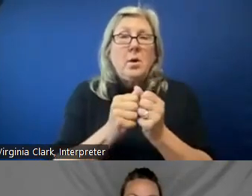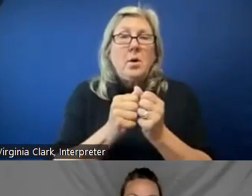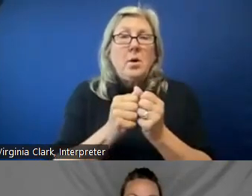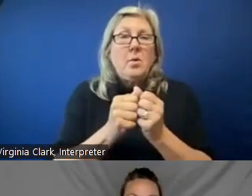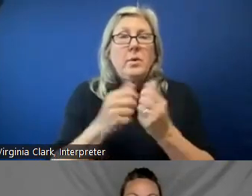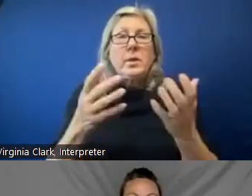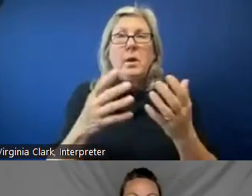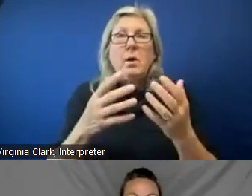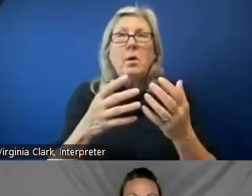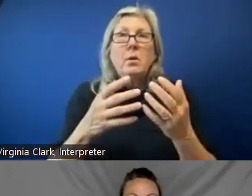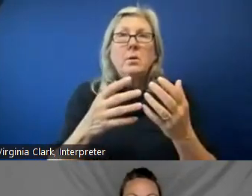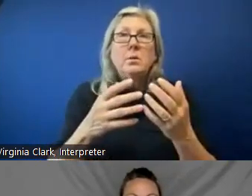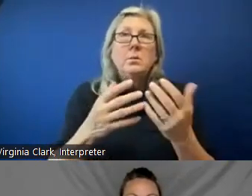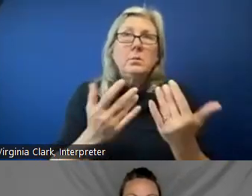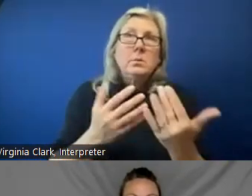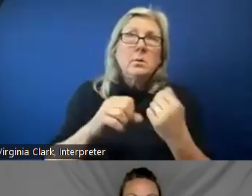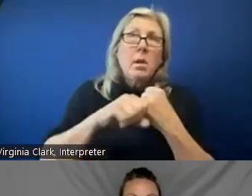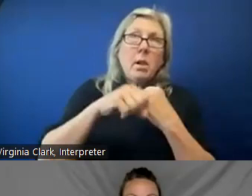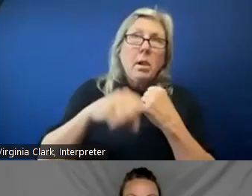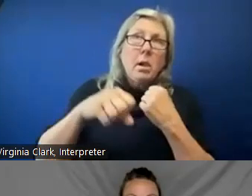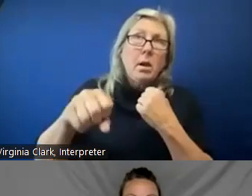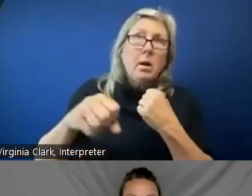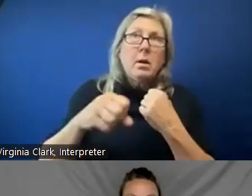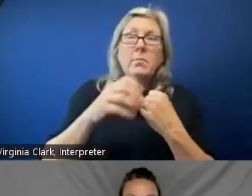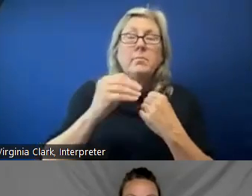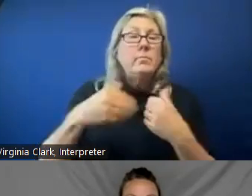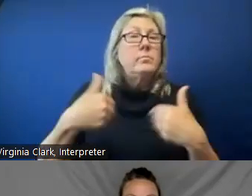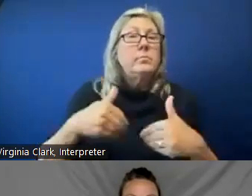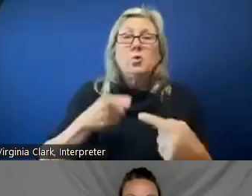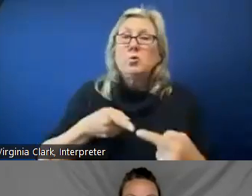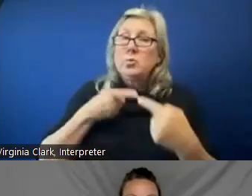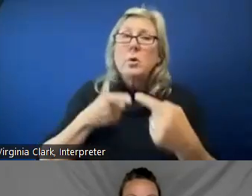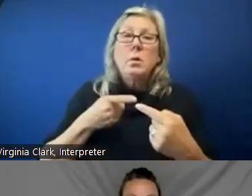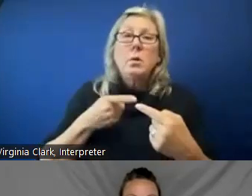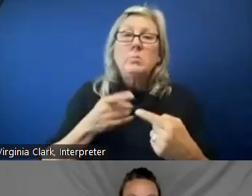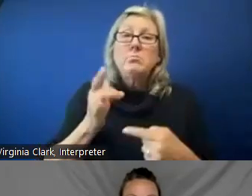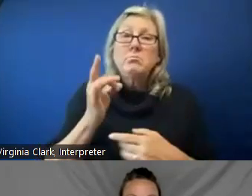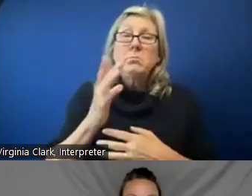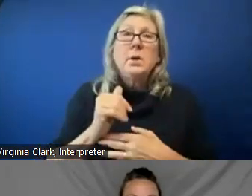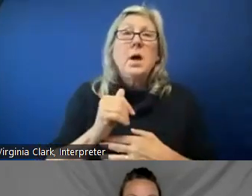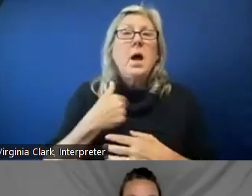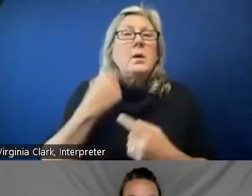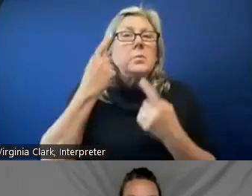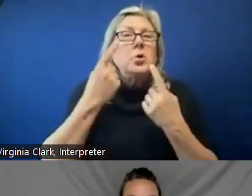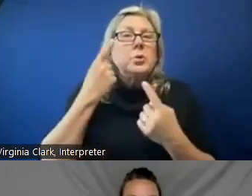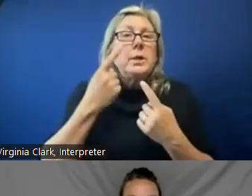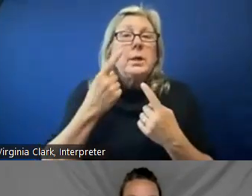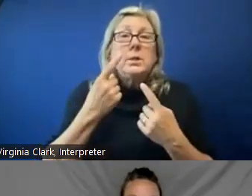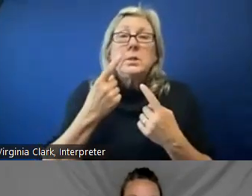and severe struggle. So I was wondering, is there any an invisible